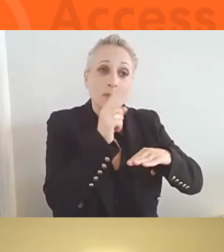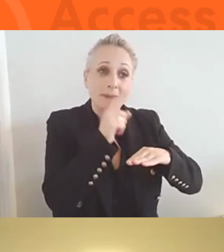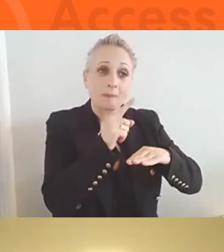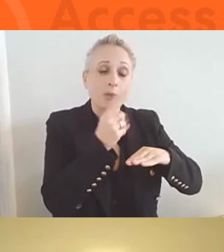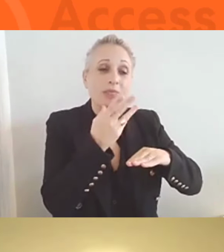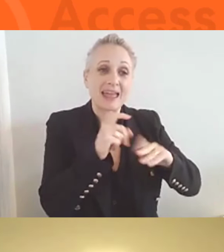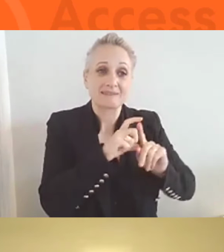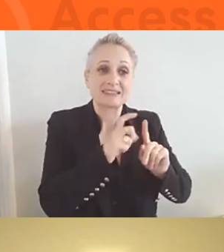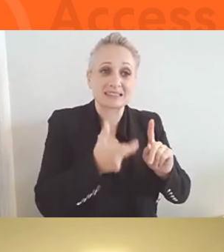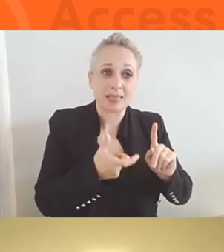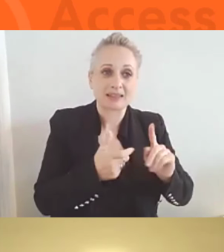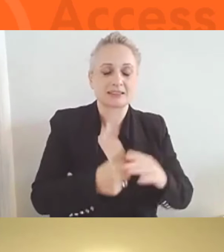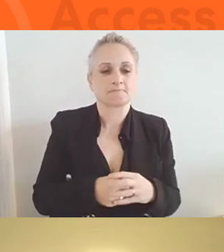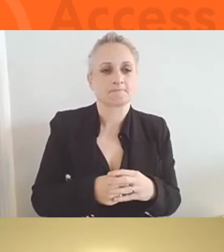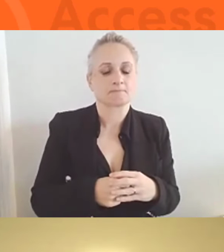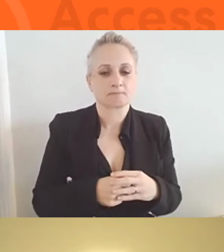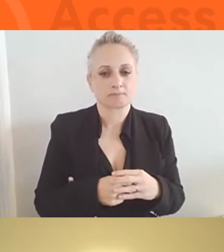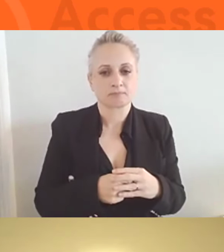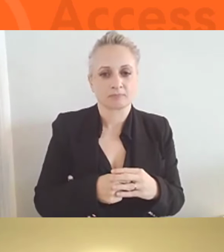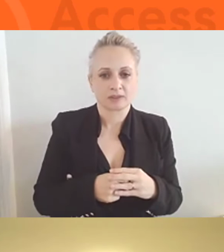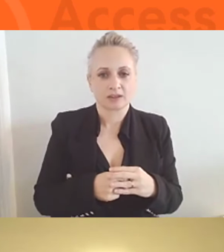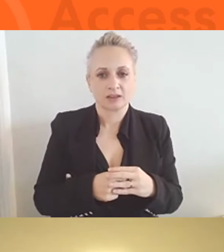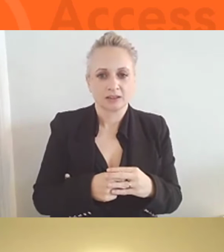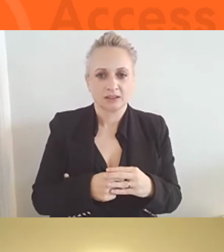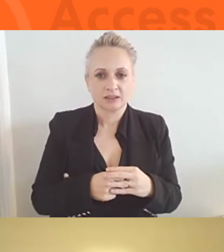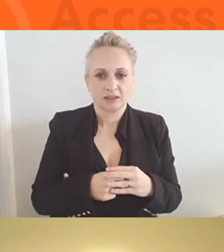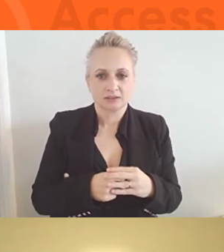I think this is something that we would have to look at, yeah,